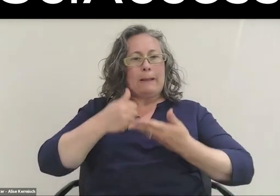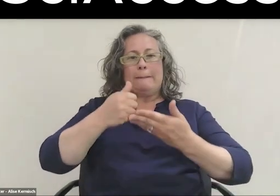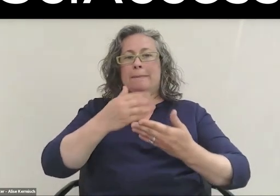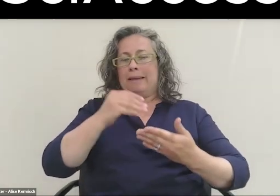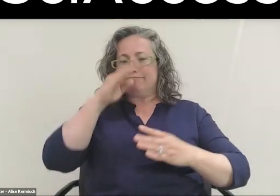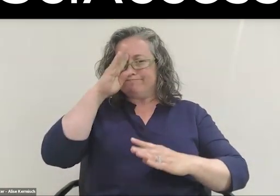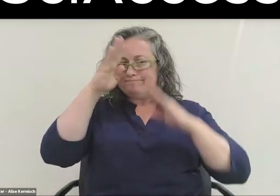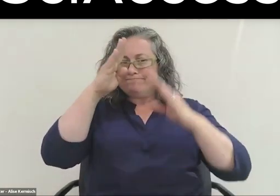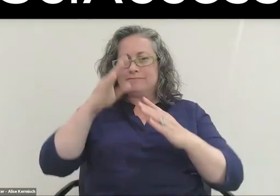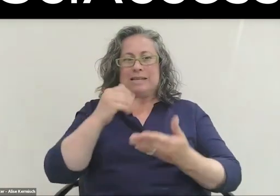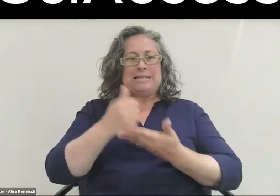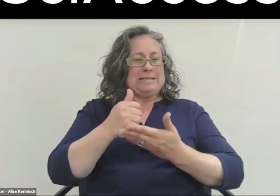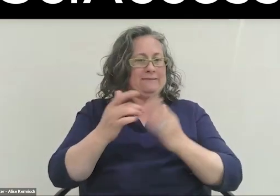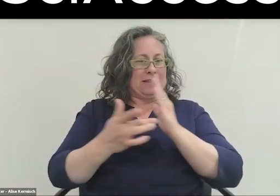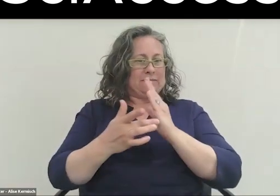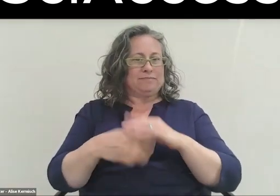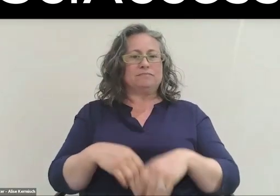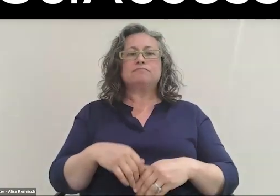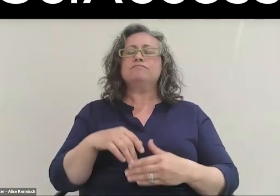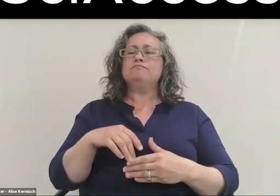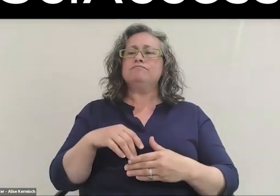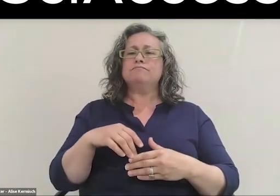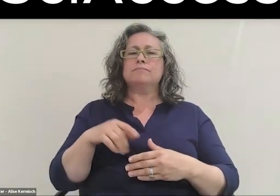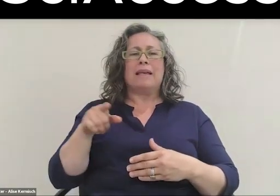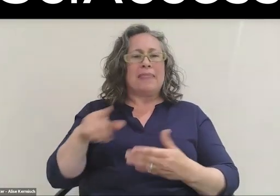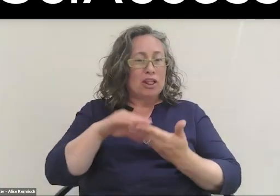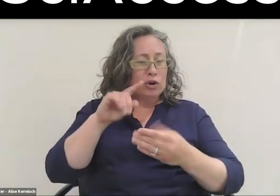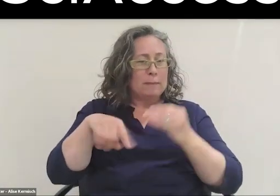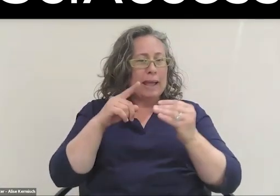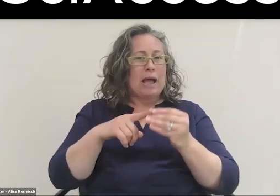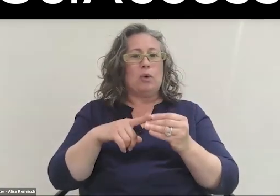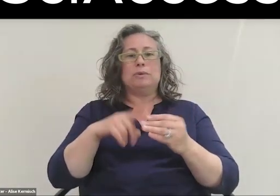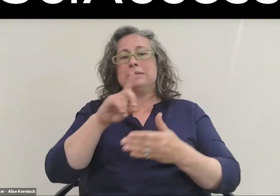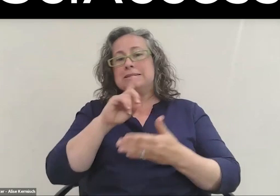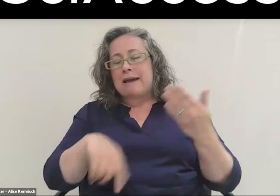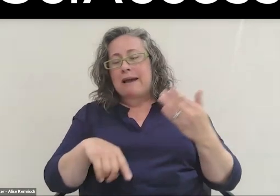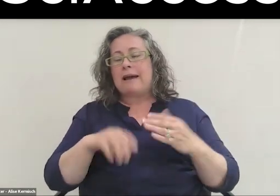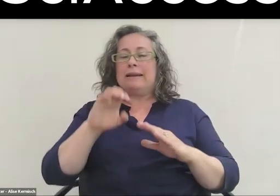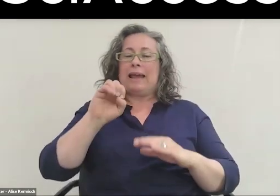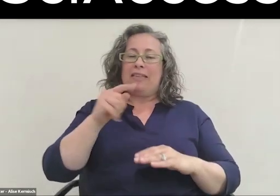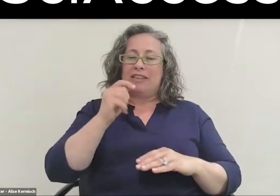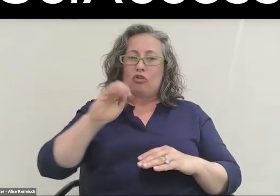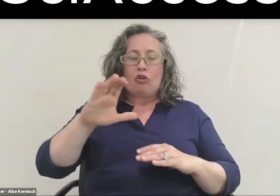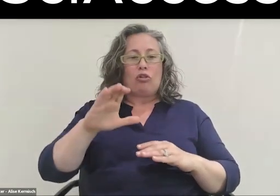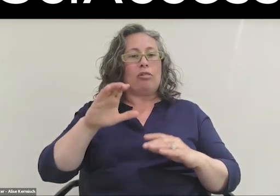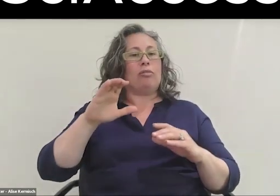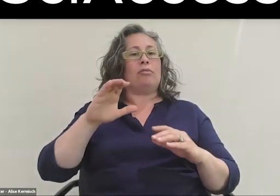They learn about assistive technology concepts, designing, ethical issues and interaction of people